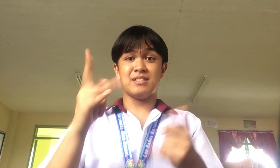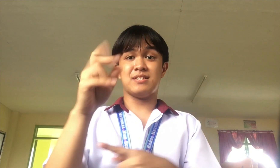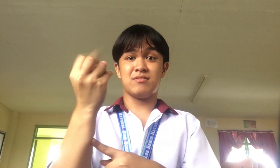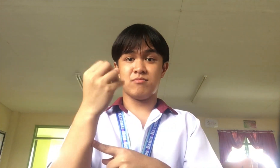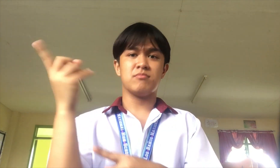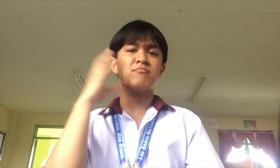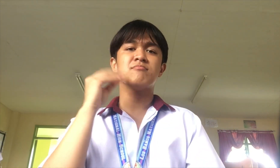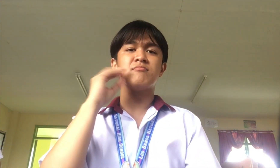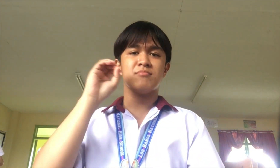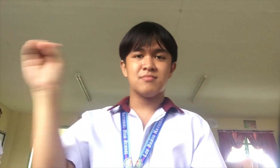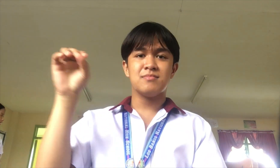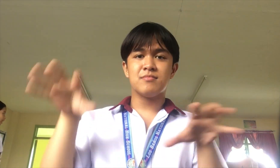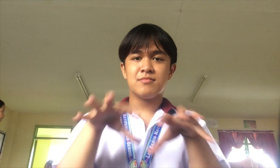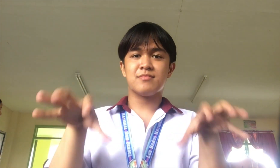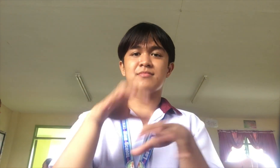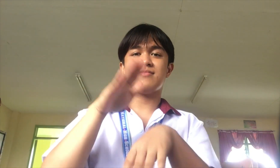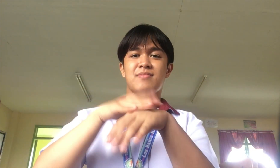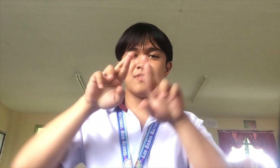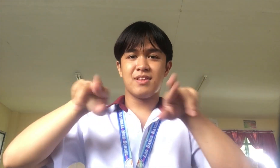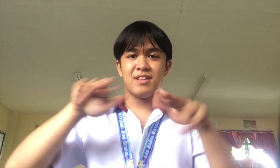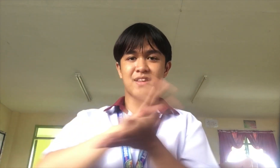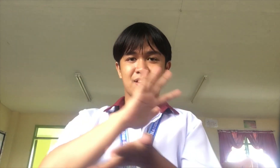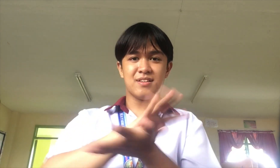So they're all in grade K-12 now, they feel like they're doing research papers on their own hands